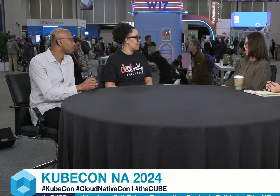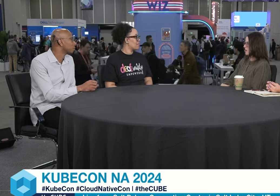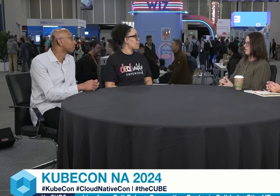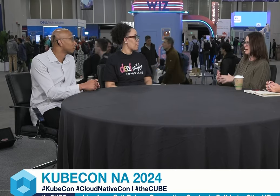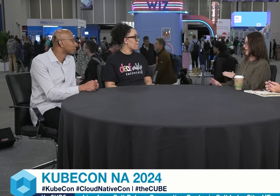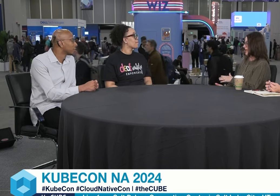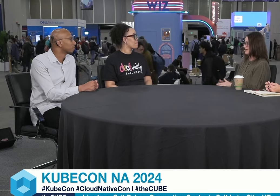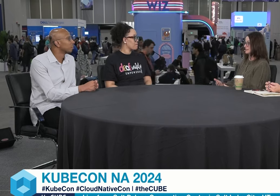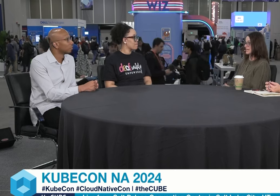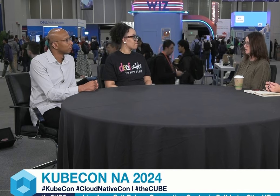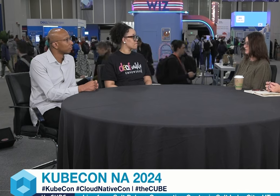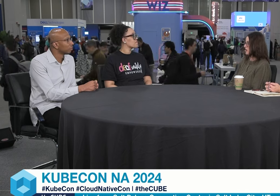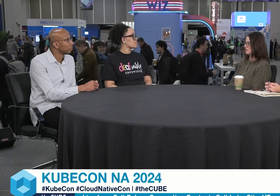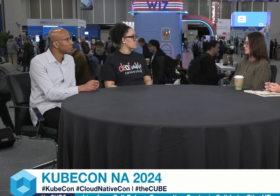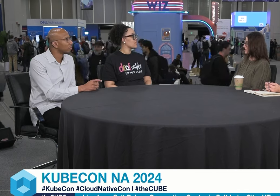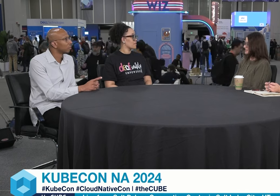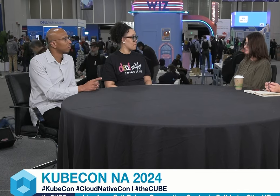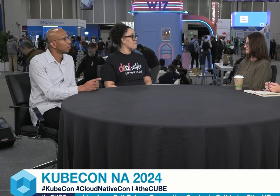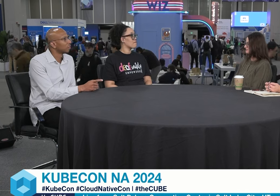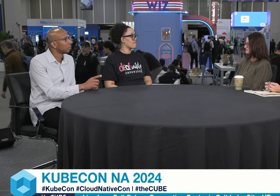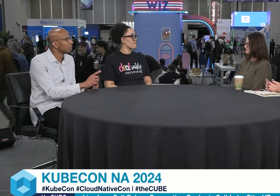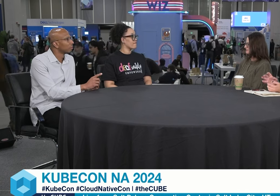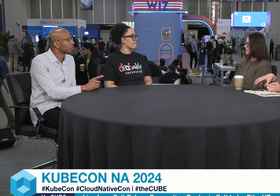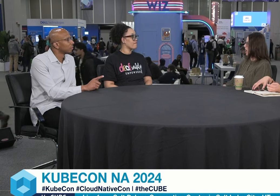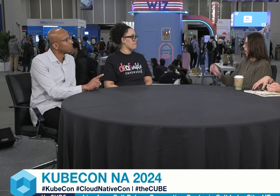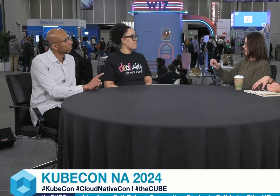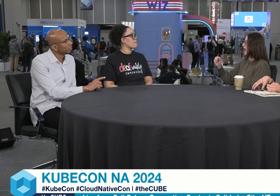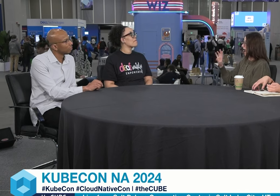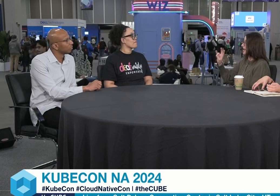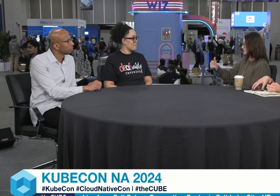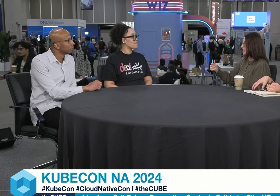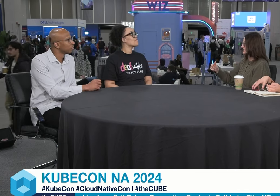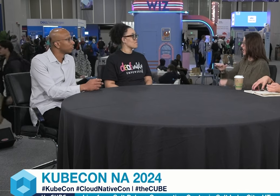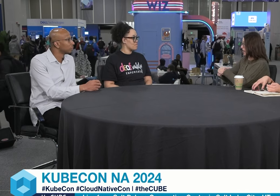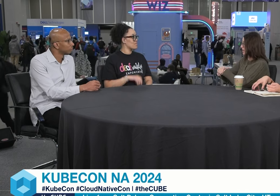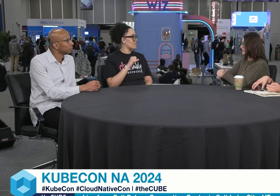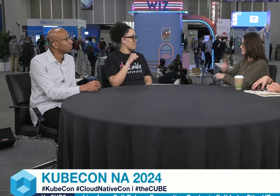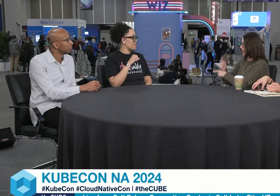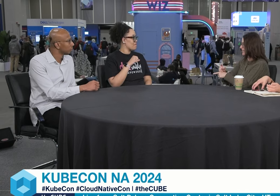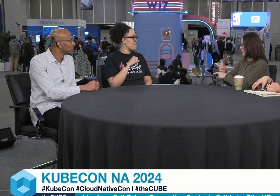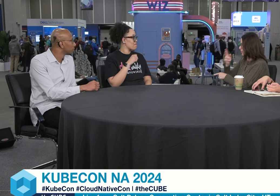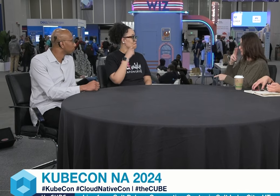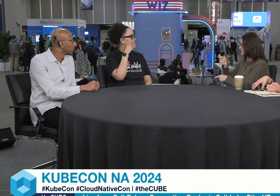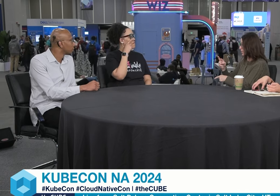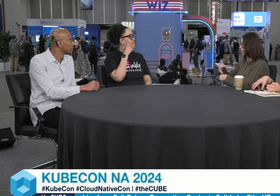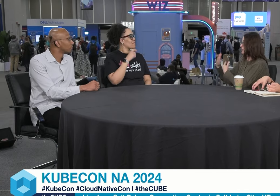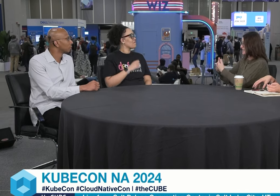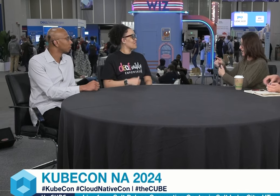Mexico and England, all over the place. Oh, yeah. Anastasia is in London, right? We'll get to see her at the next KubeCon.